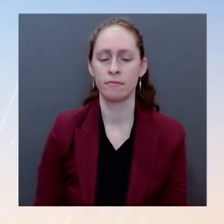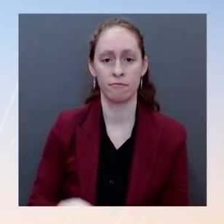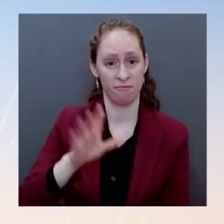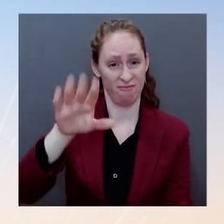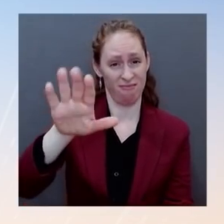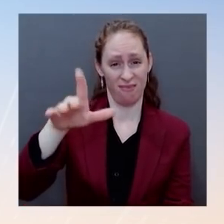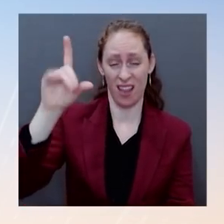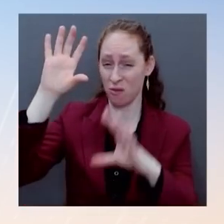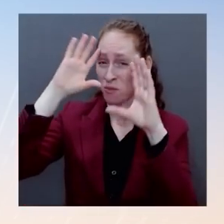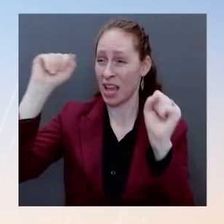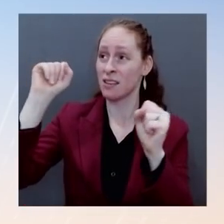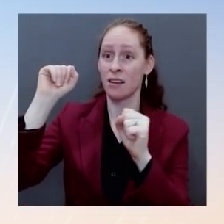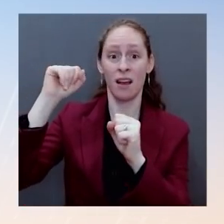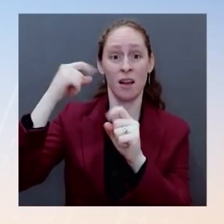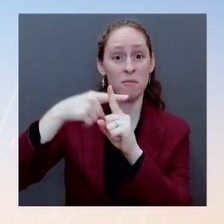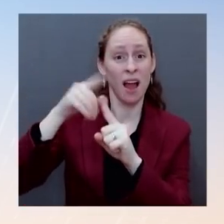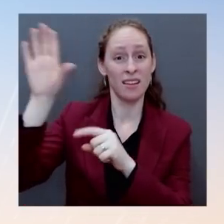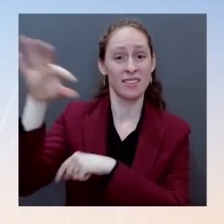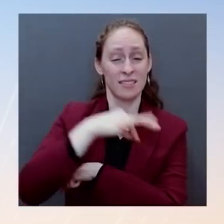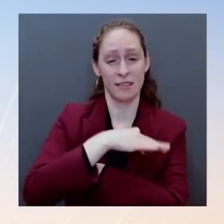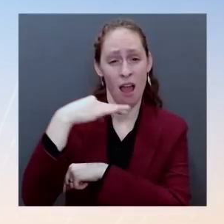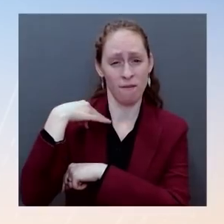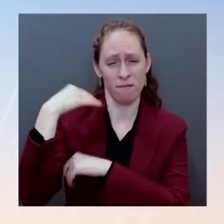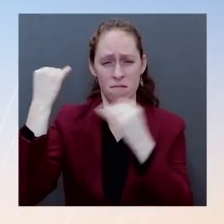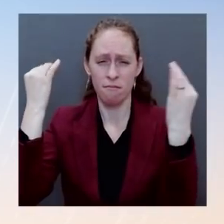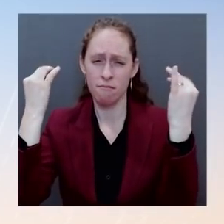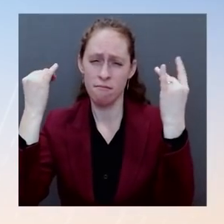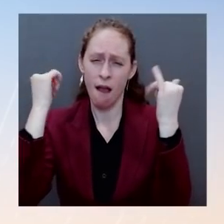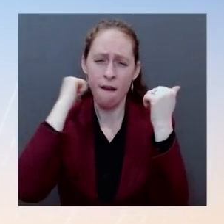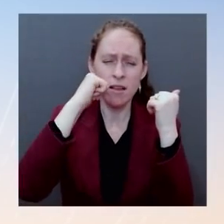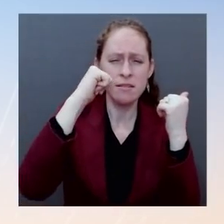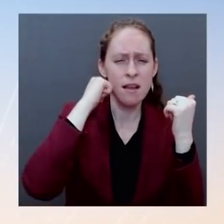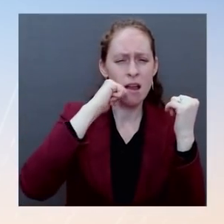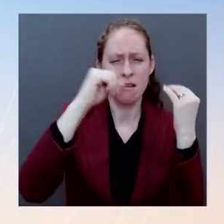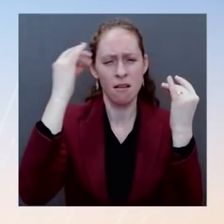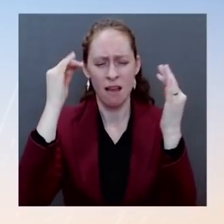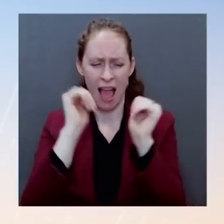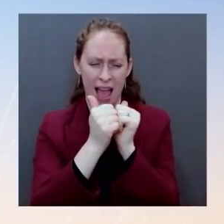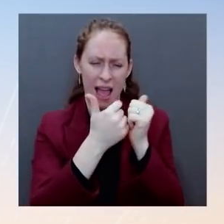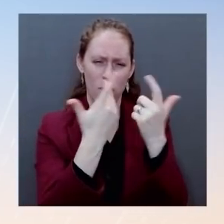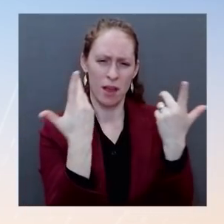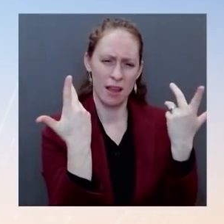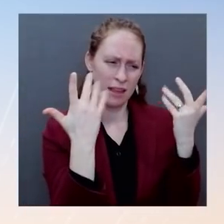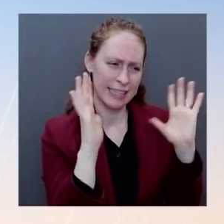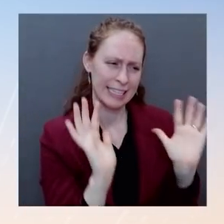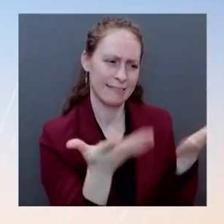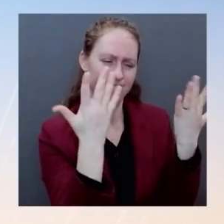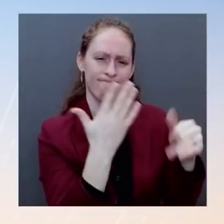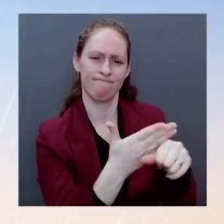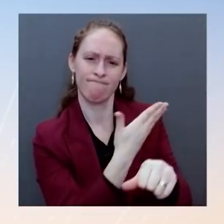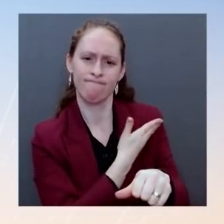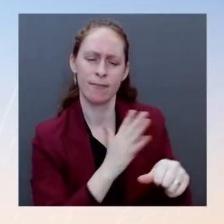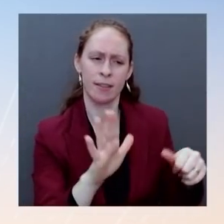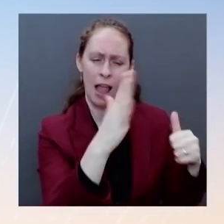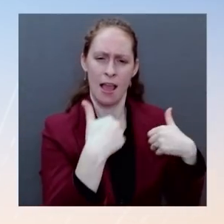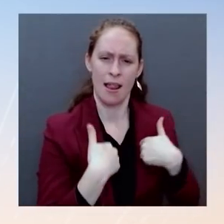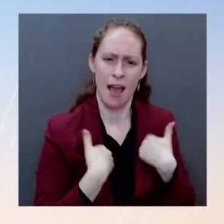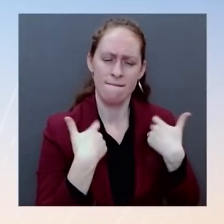protecting -- unsticking supply chains, protecting consumers -- make sure that consumers aren't being taken advantage of in a moment of uncertainty.